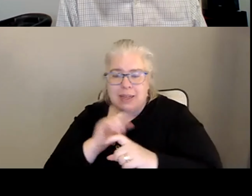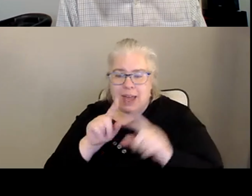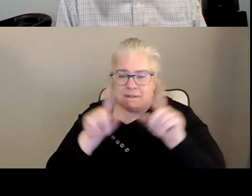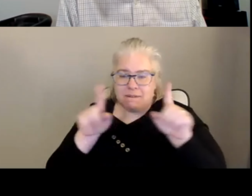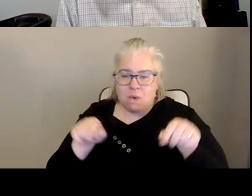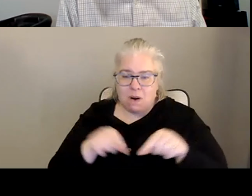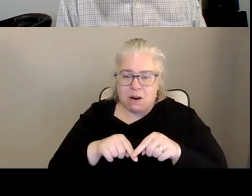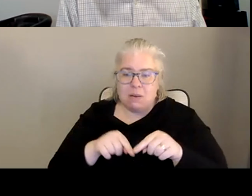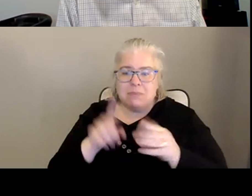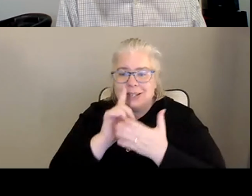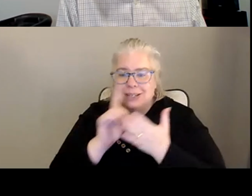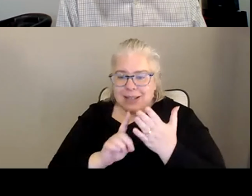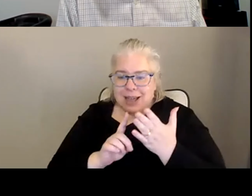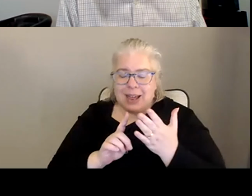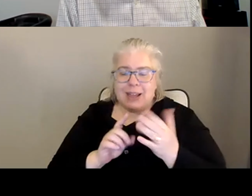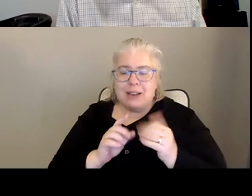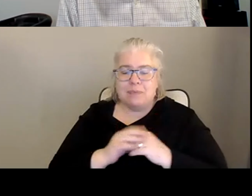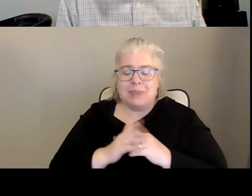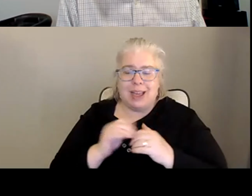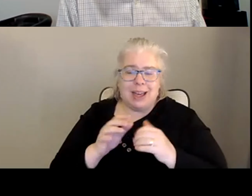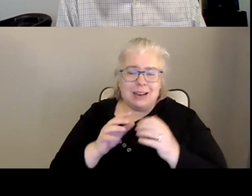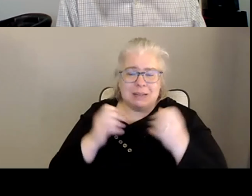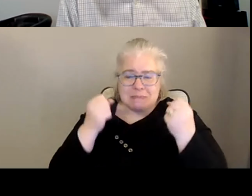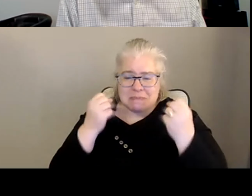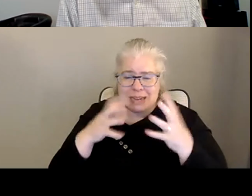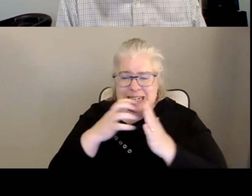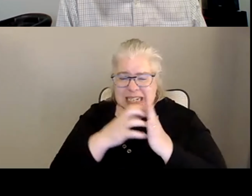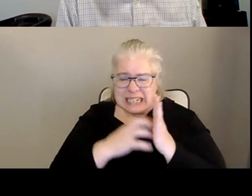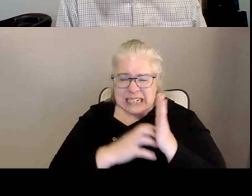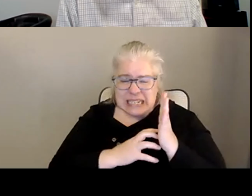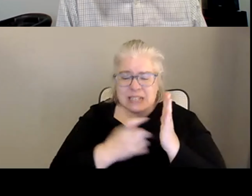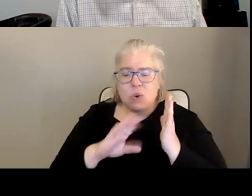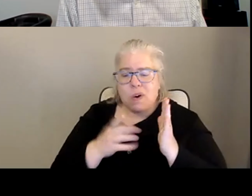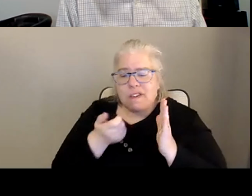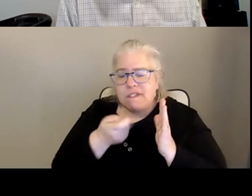And how dense it is in terms of the actual word count as well.